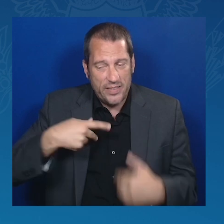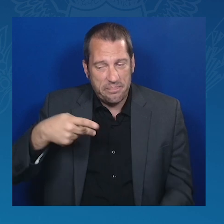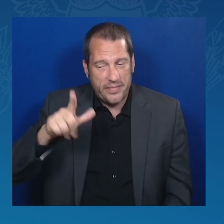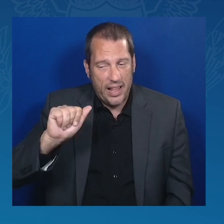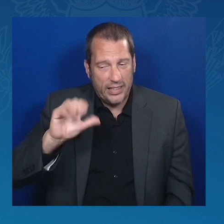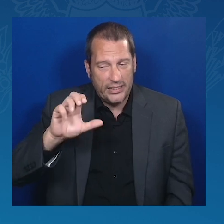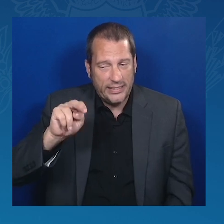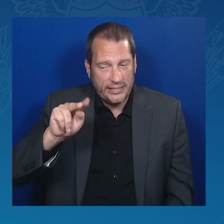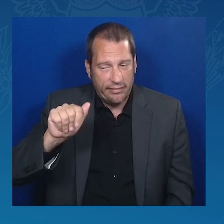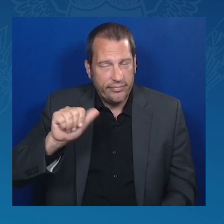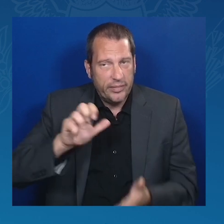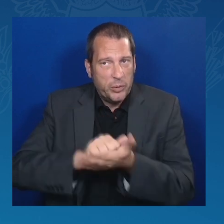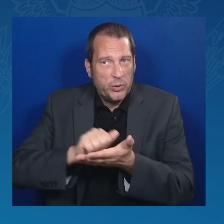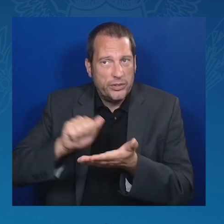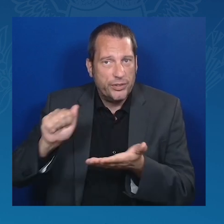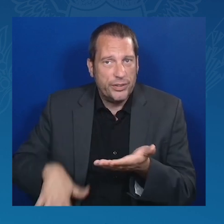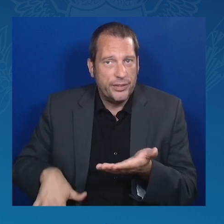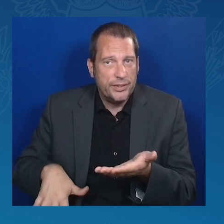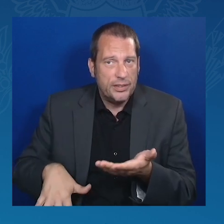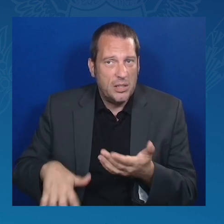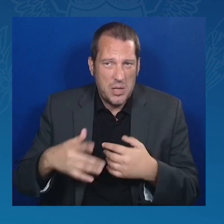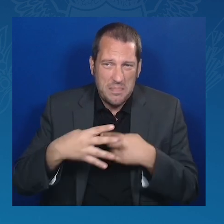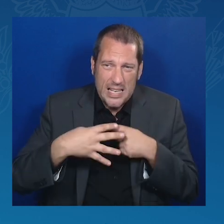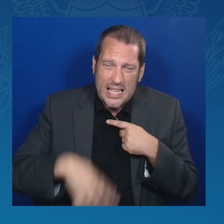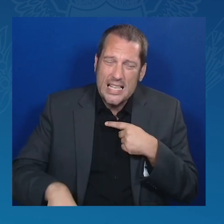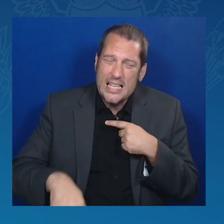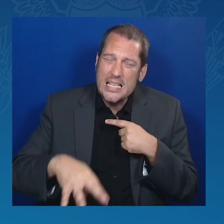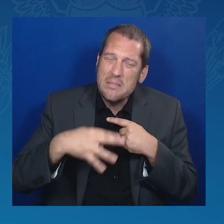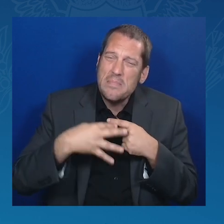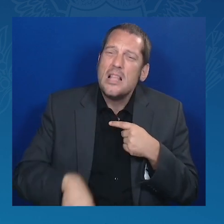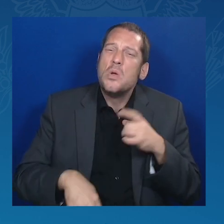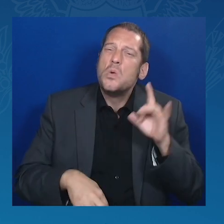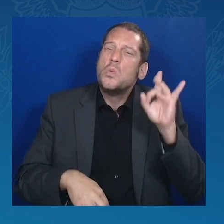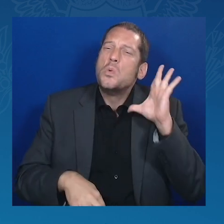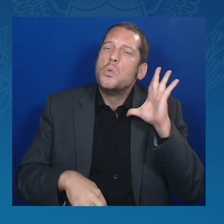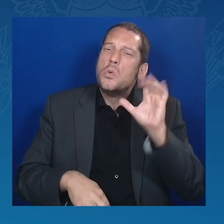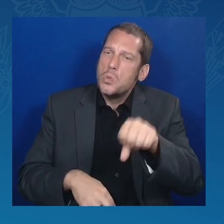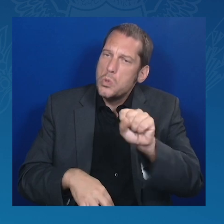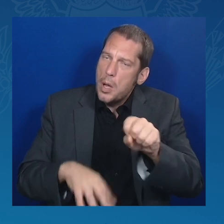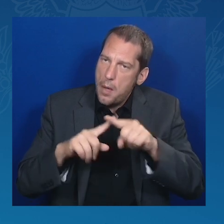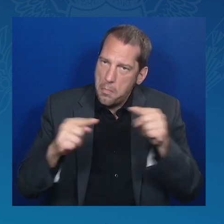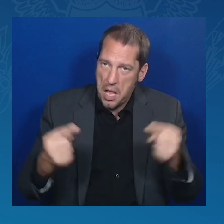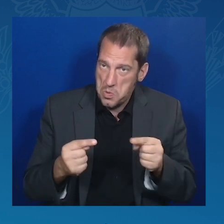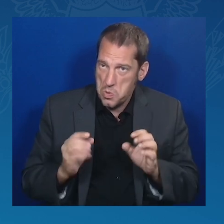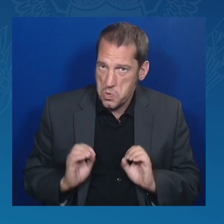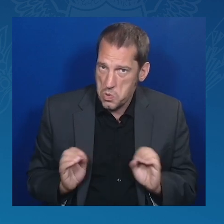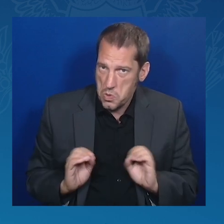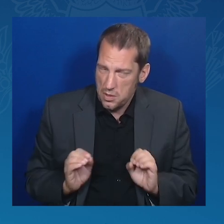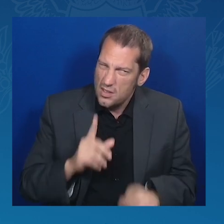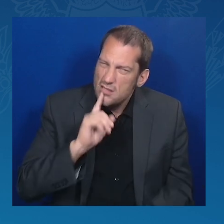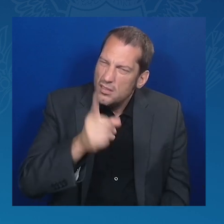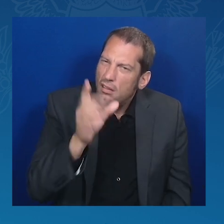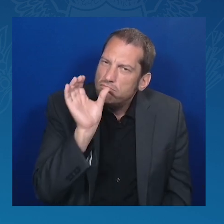because I always imagined if you were losing a baby, you would feel some sort of cramping or pain. And I just remember going to the hospital